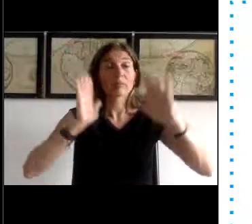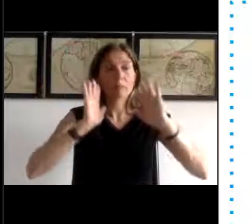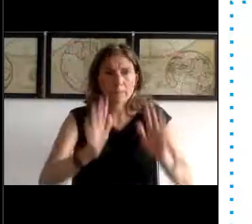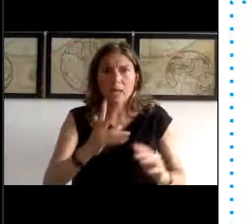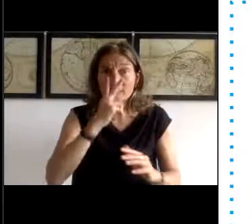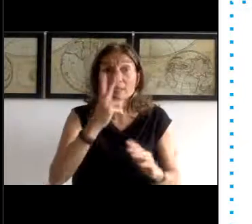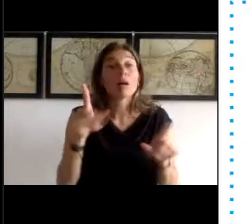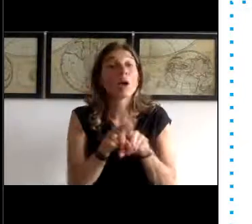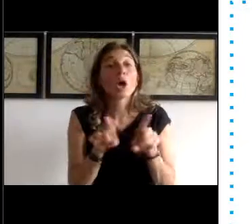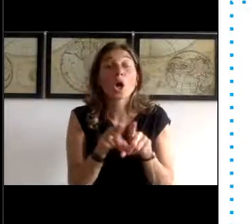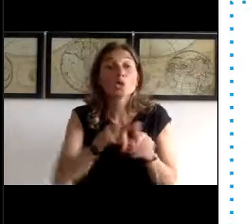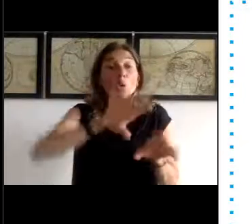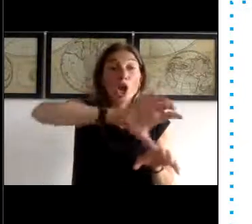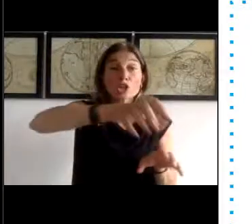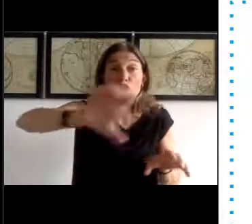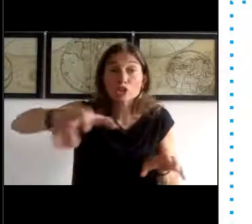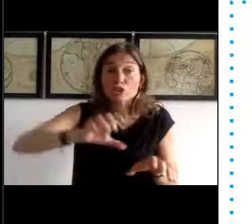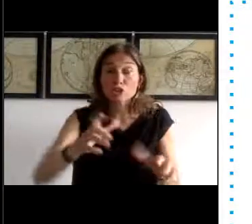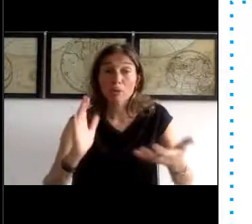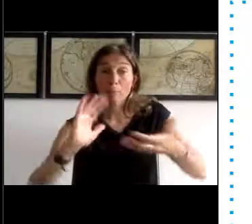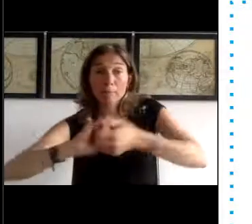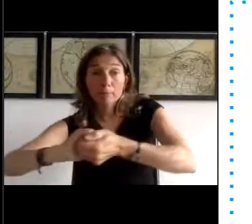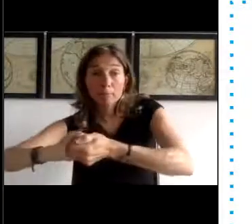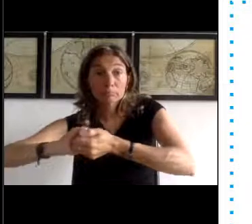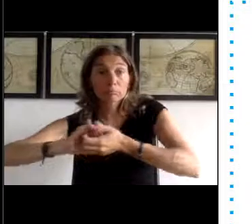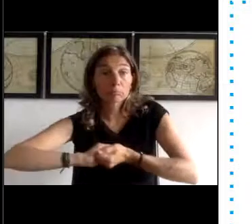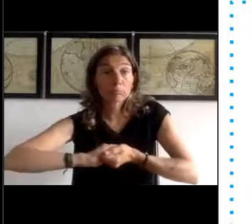We know in the field of youth for example we're more advanced